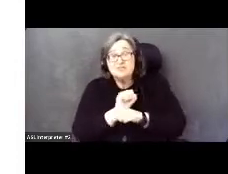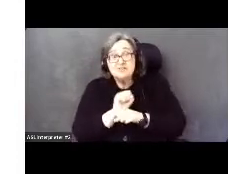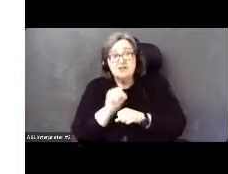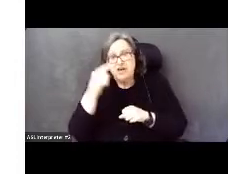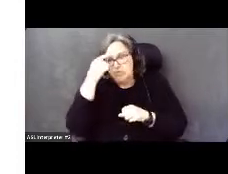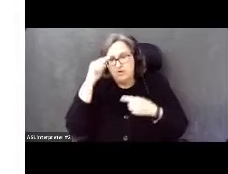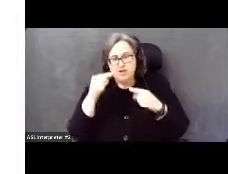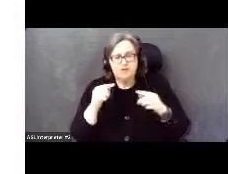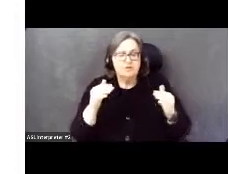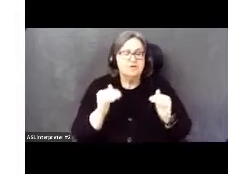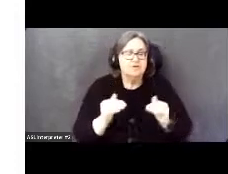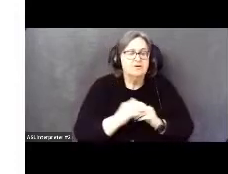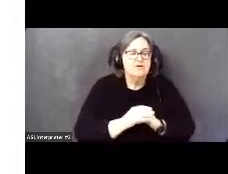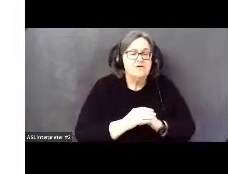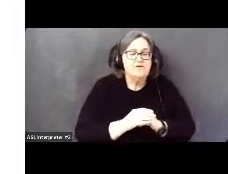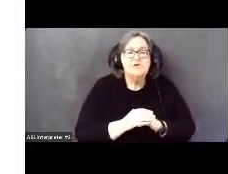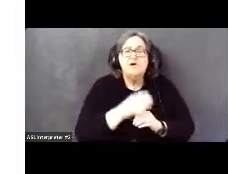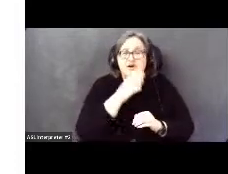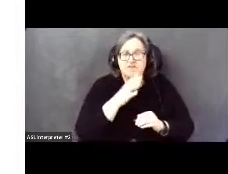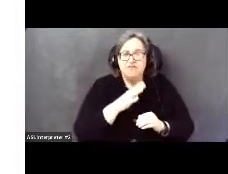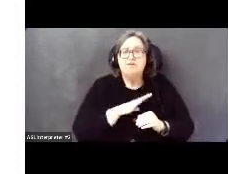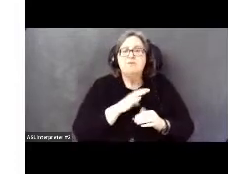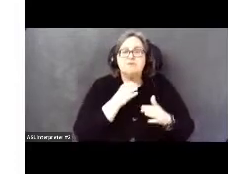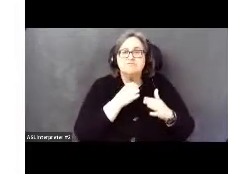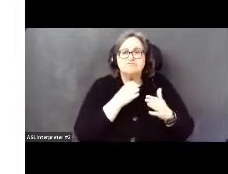can talk about the focus of female offenders.